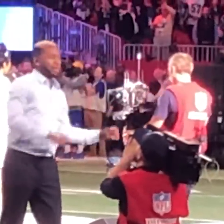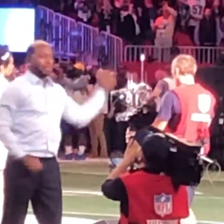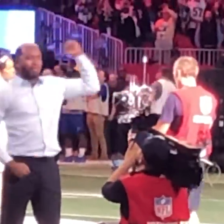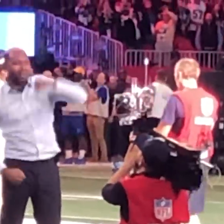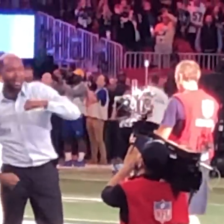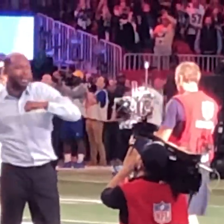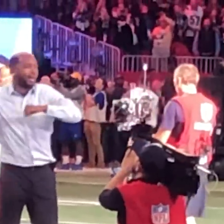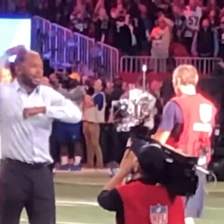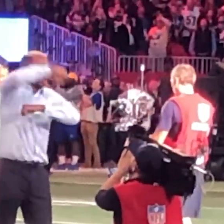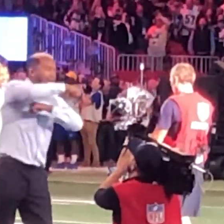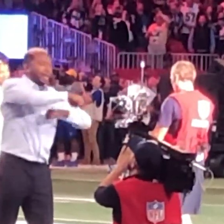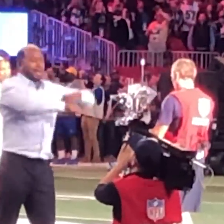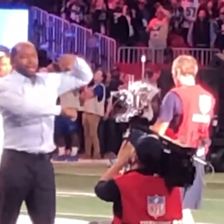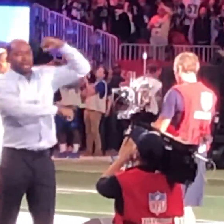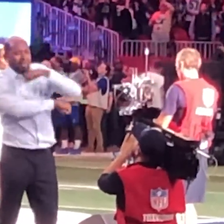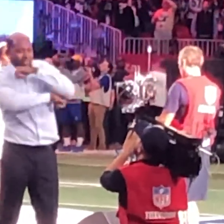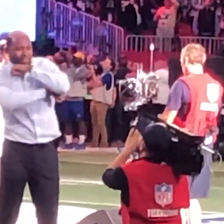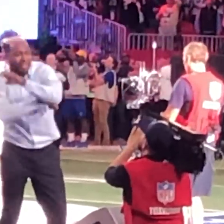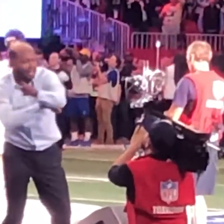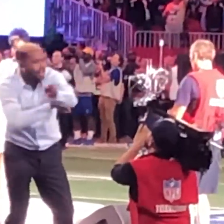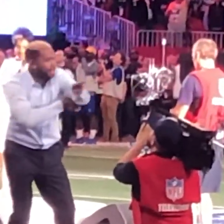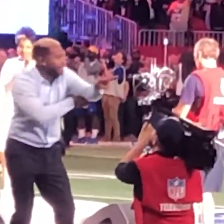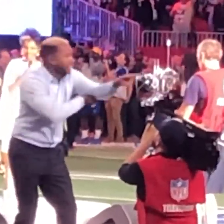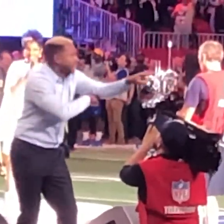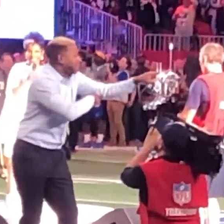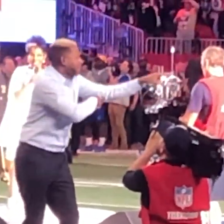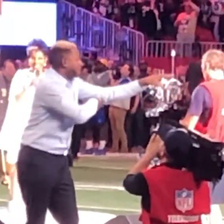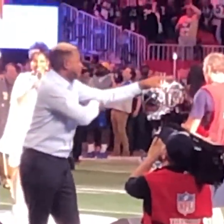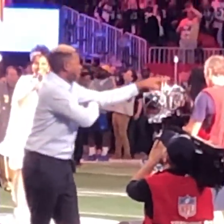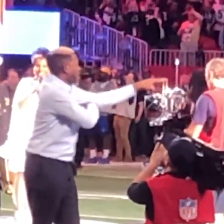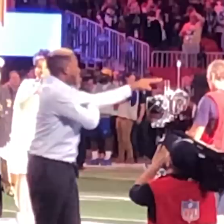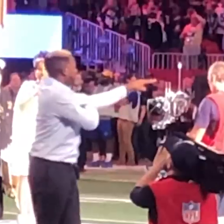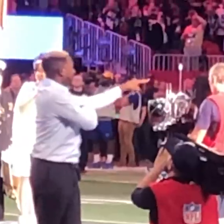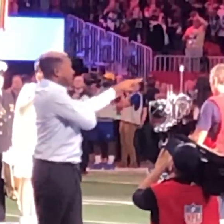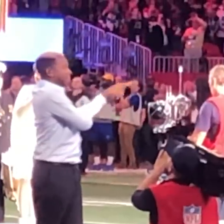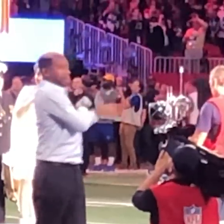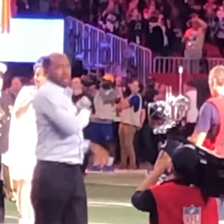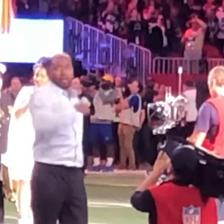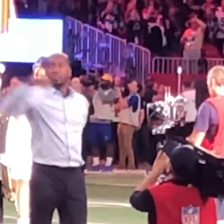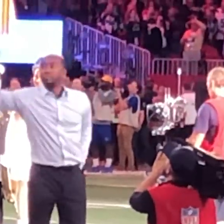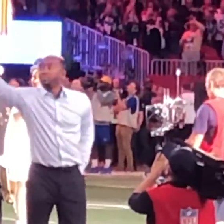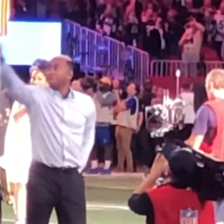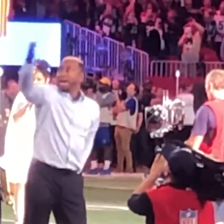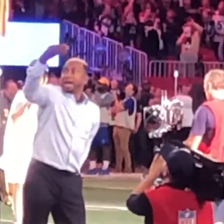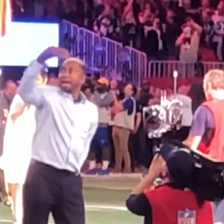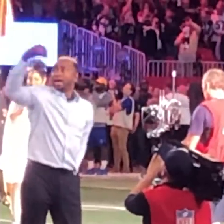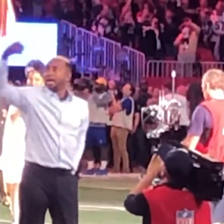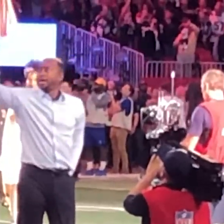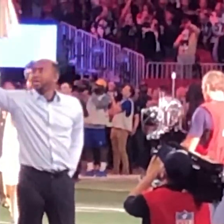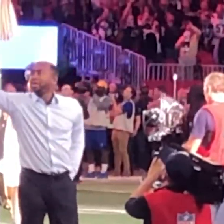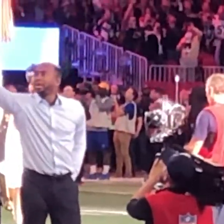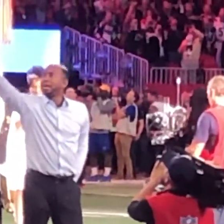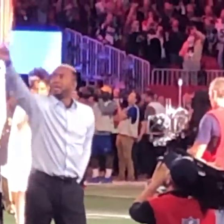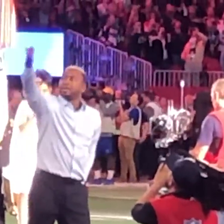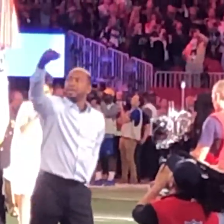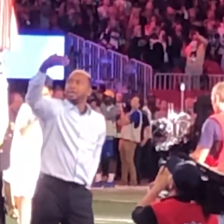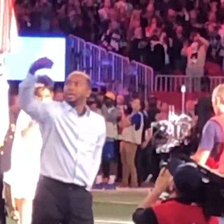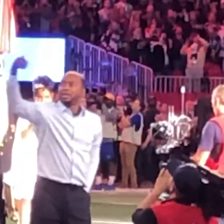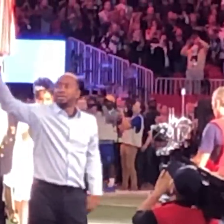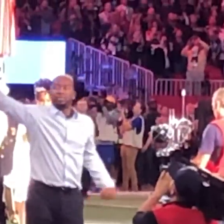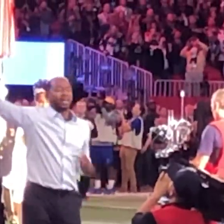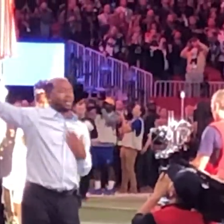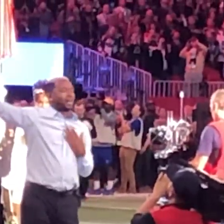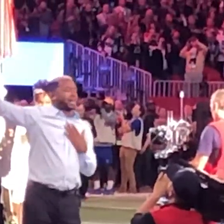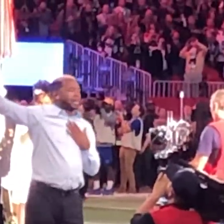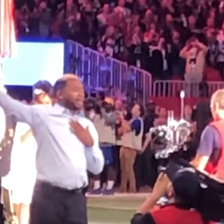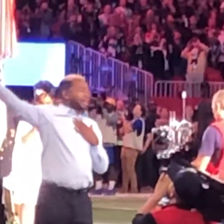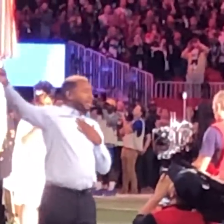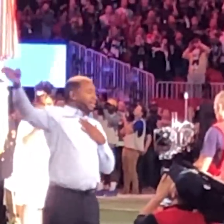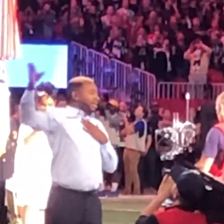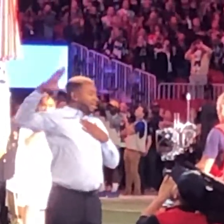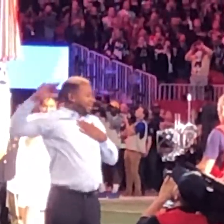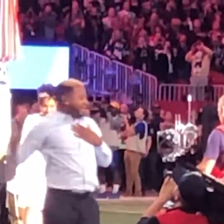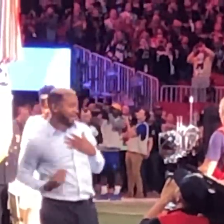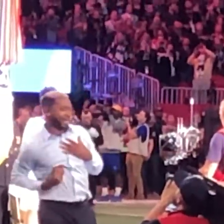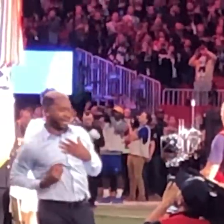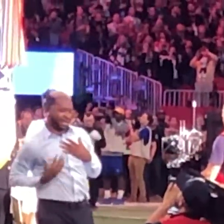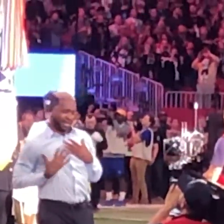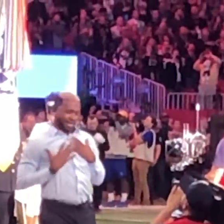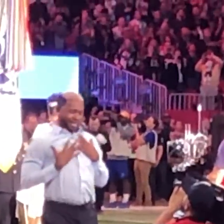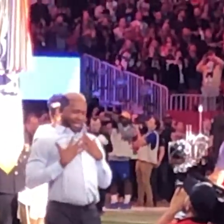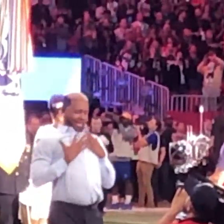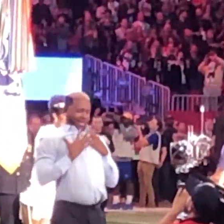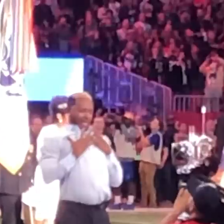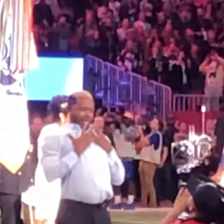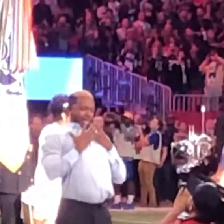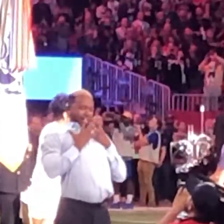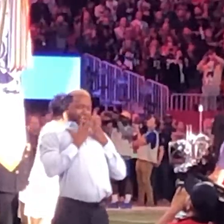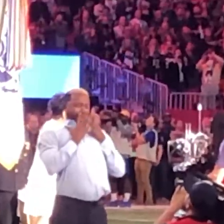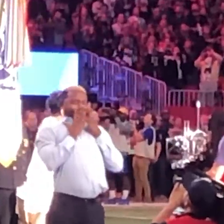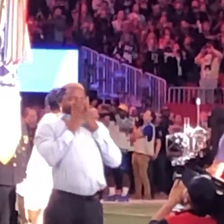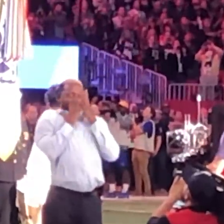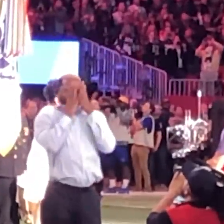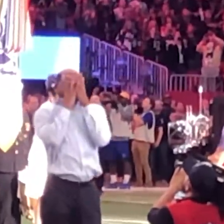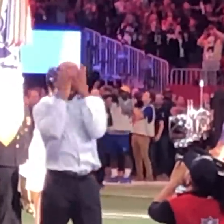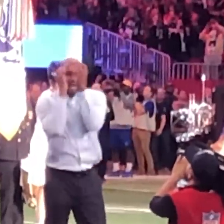O’er the ramparts we watched were so gallantly streaming?